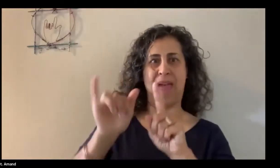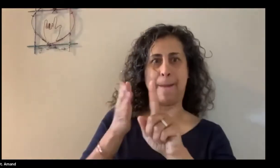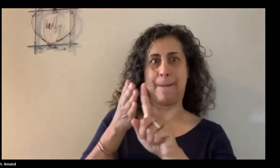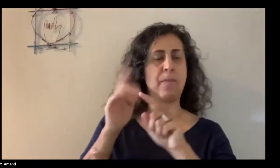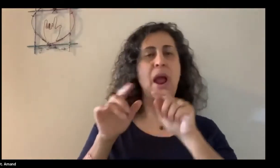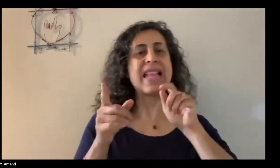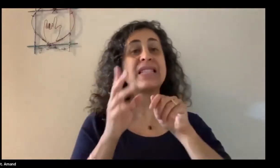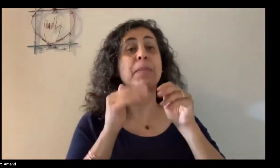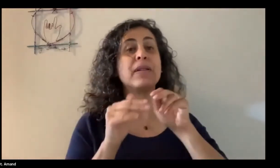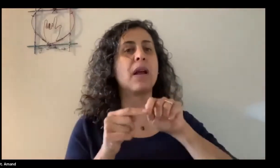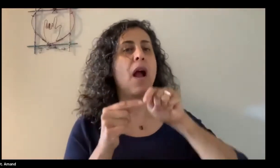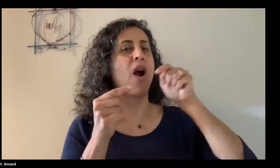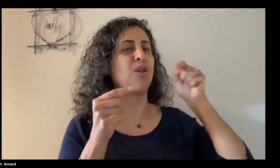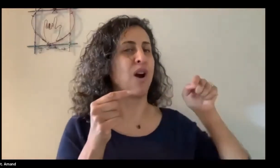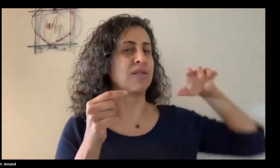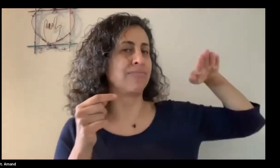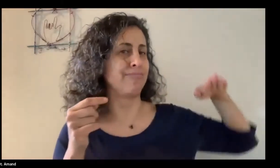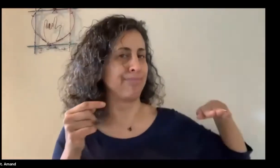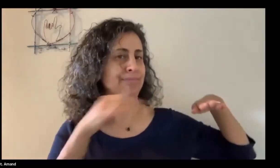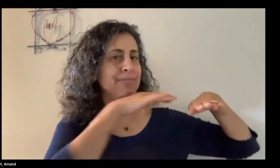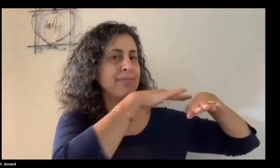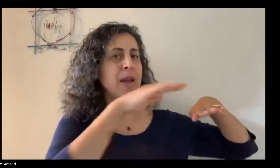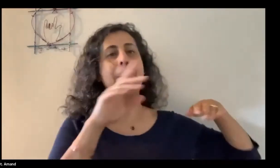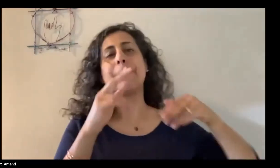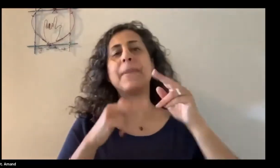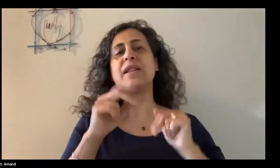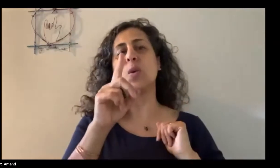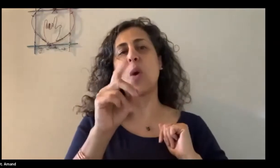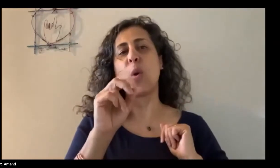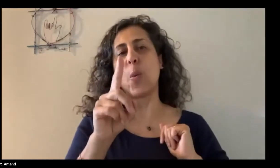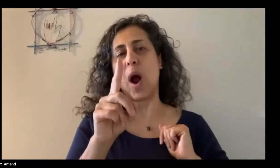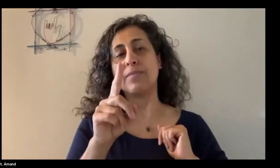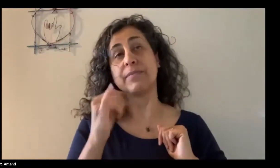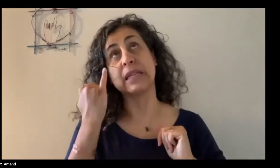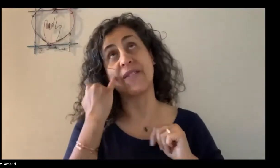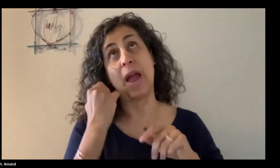But Guy's building was separate from the other people in the other buildings.